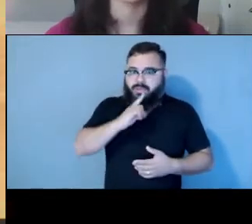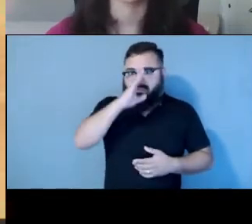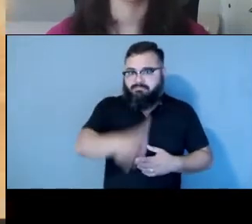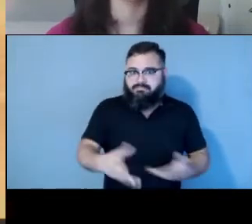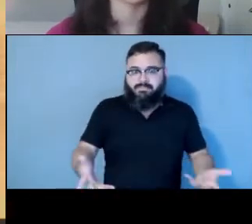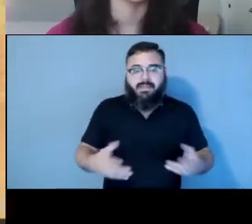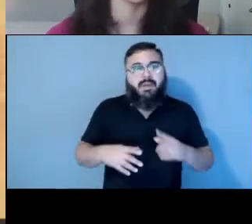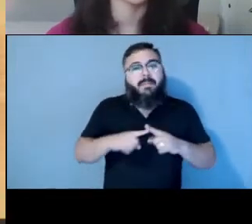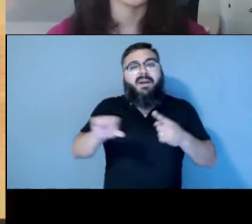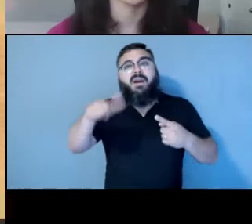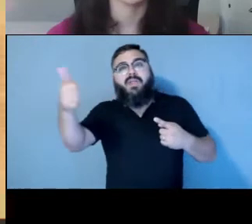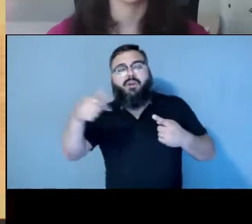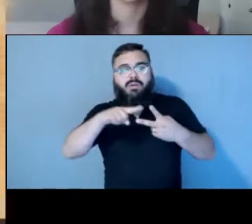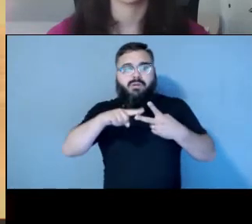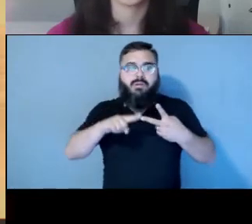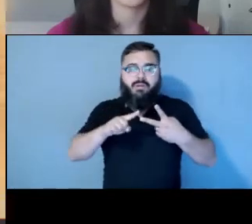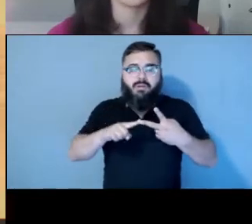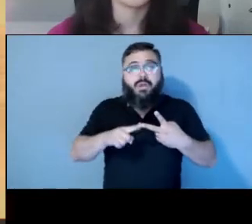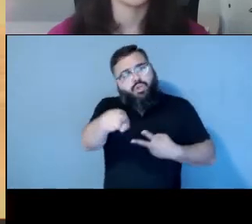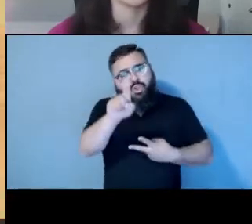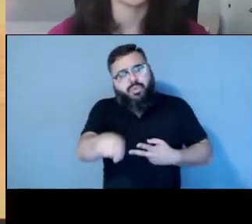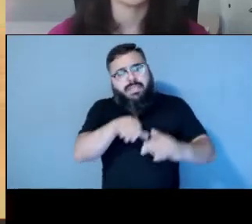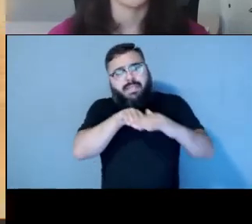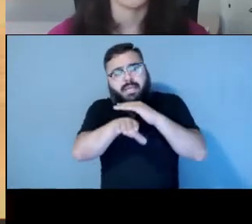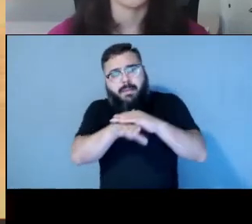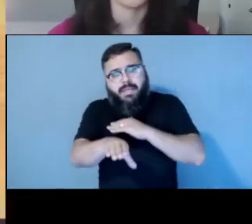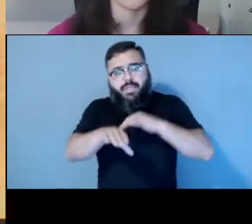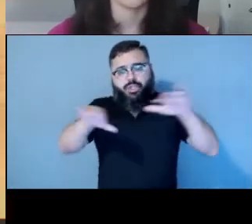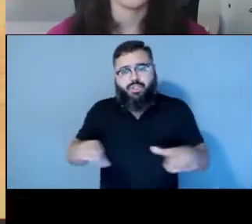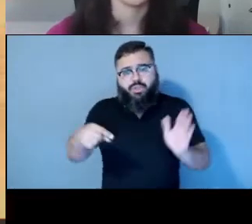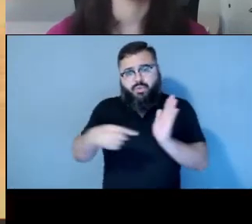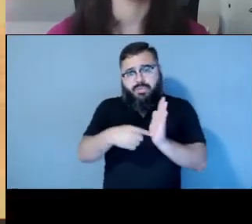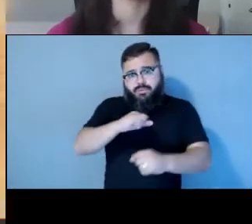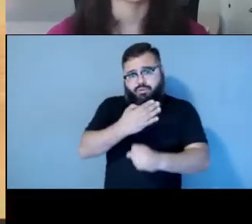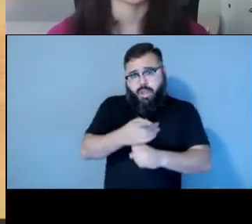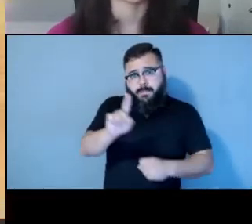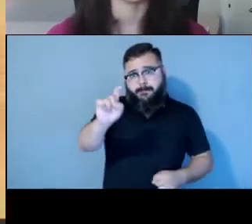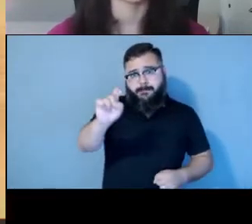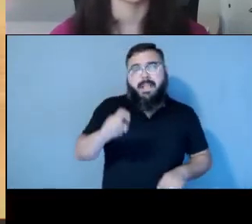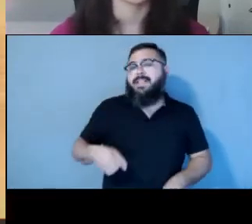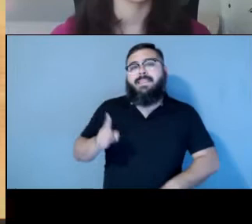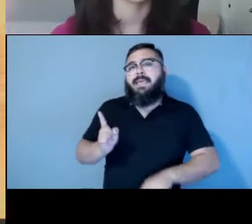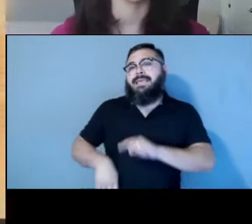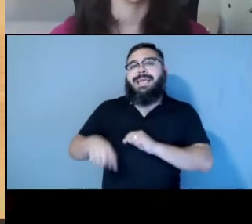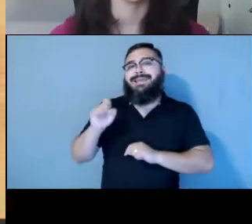but another one that might be less obvious is, well, do you need an accommodation to perform this job? So they can't ask these types of questions